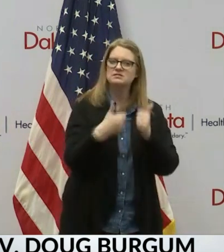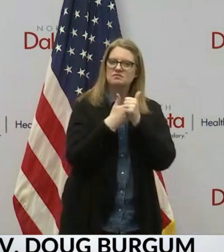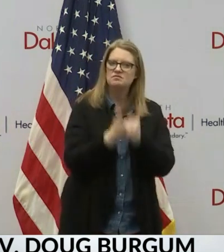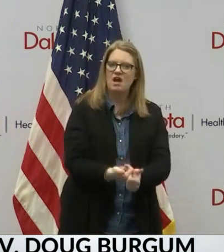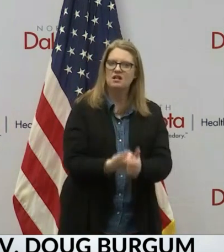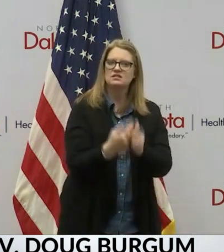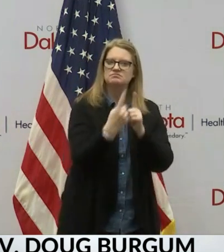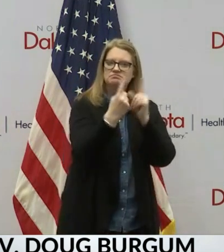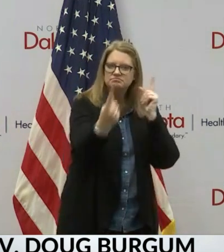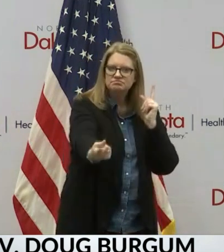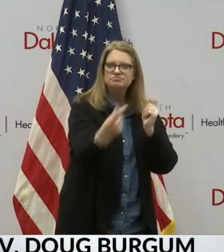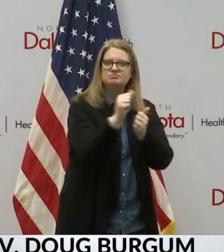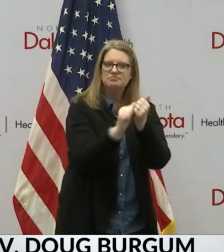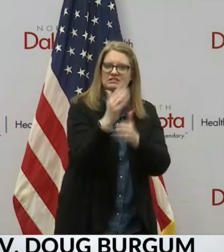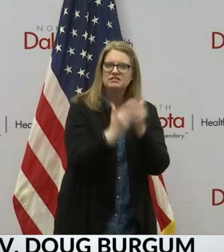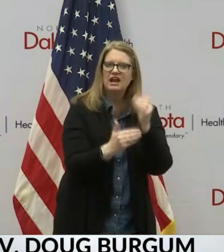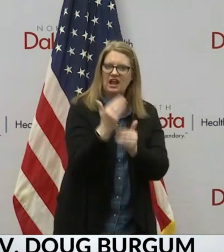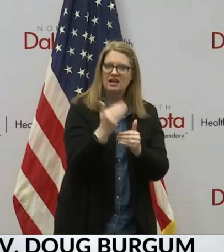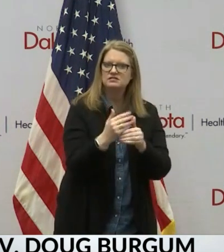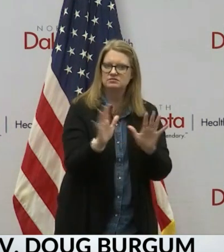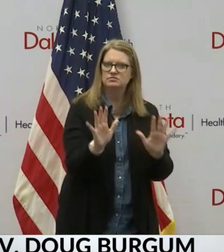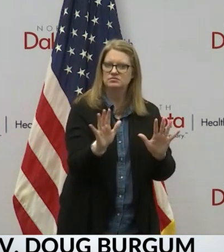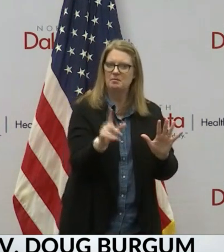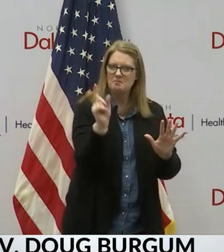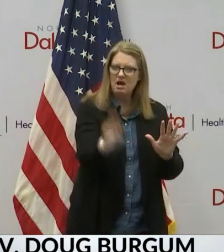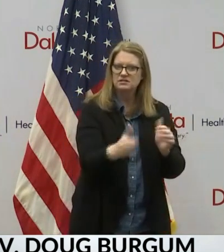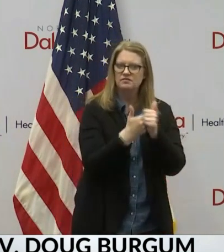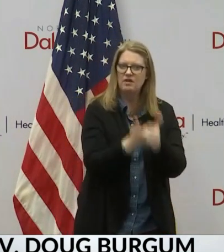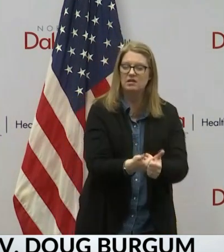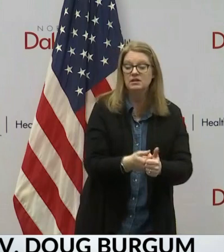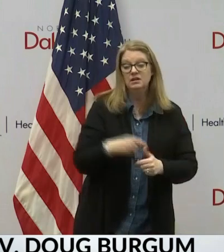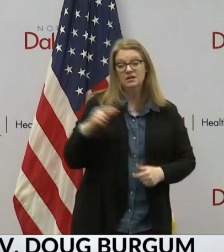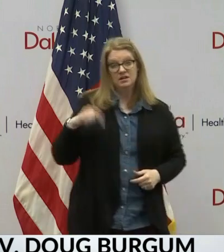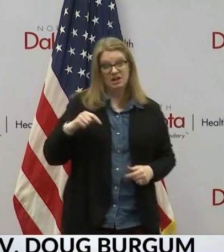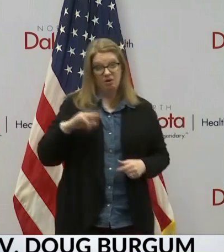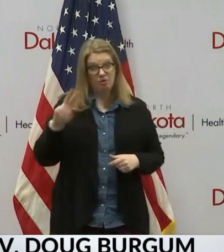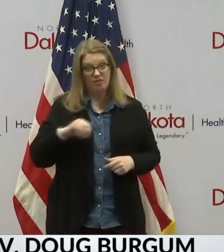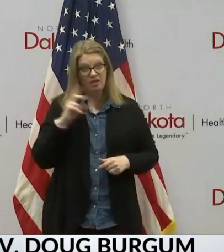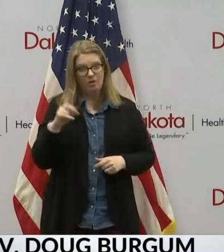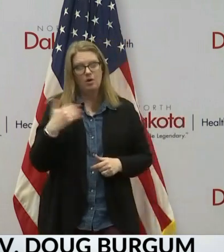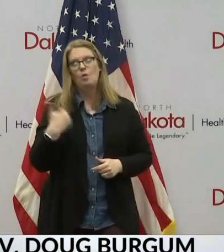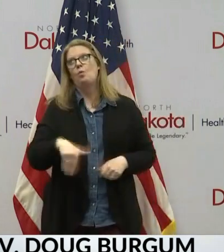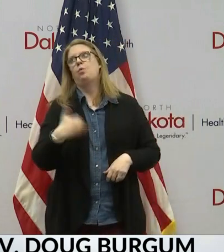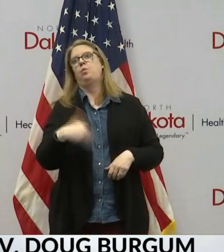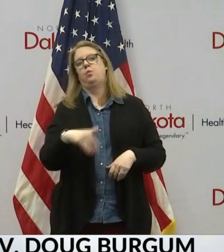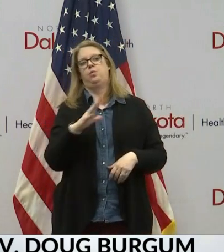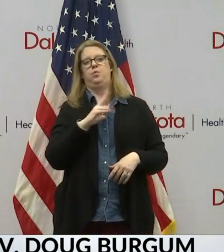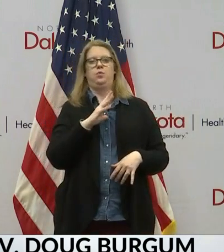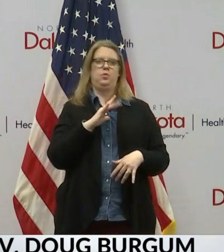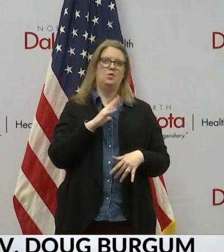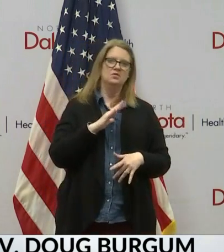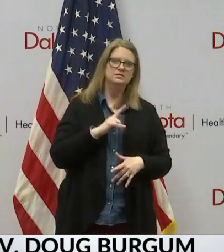WILL NEED TO BE CONTINUED AFTER WE, QUOTE, REOPEN, BUT, AGAIN,